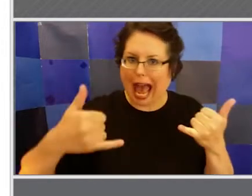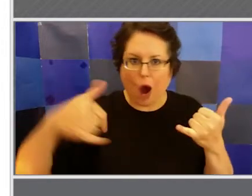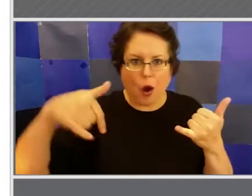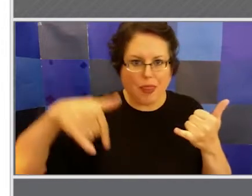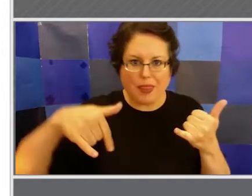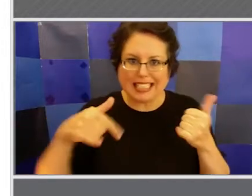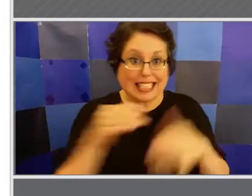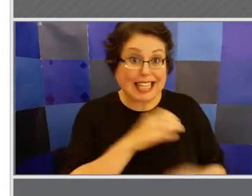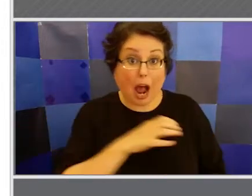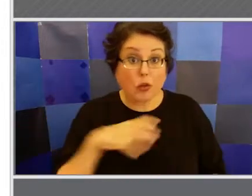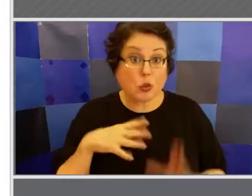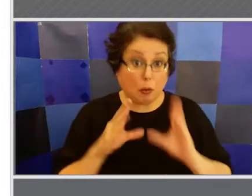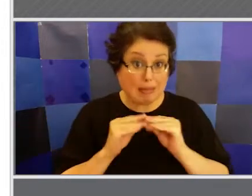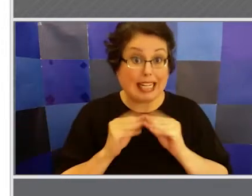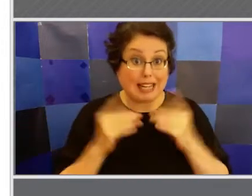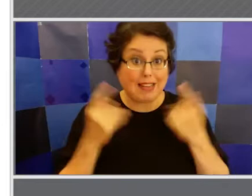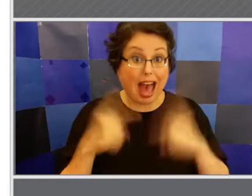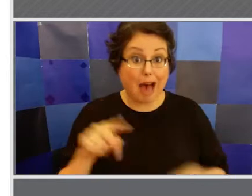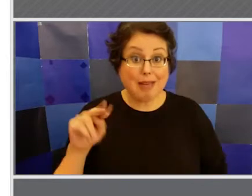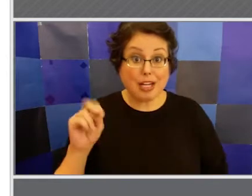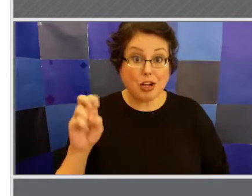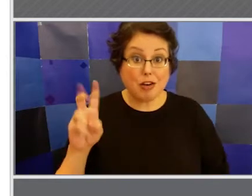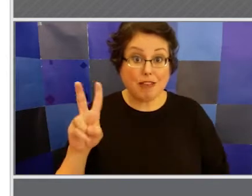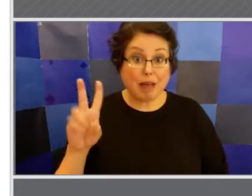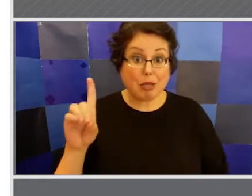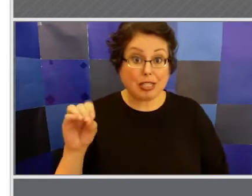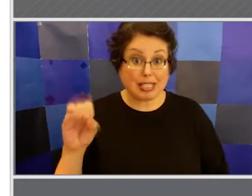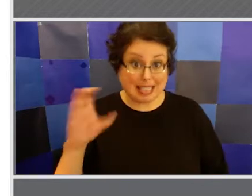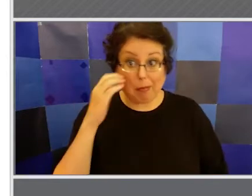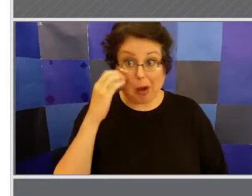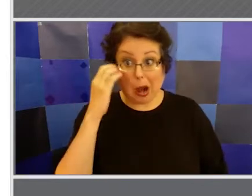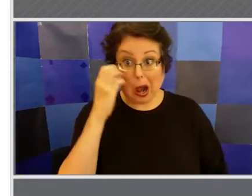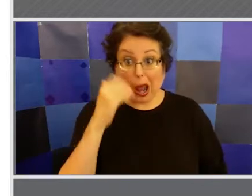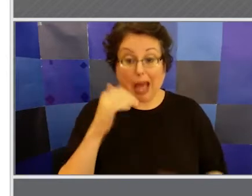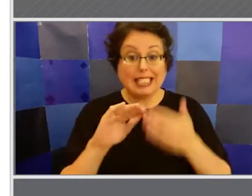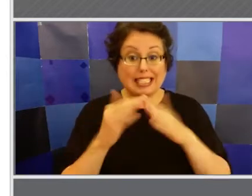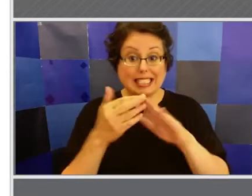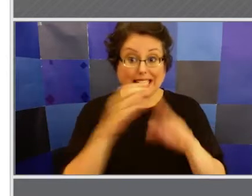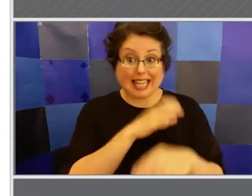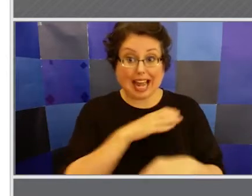November in December, when city council is meeting with city departments and authorities